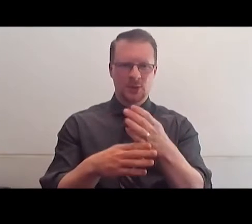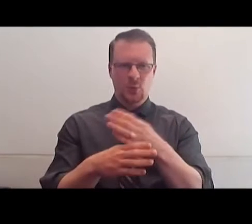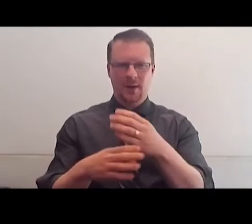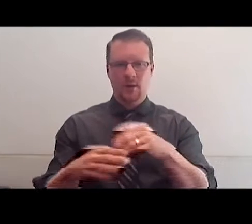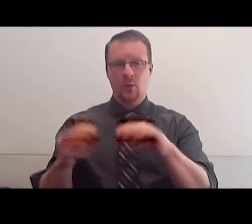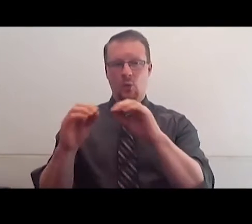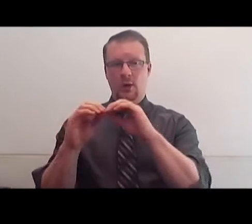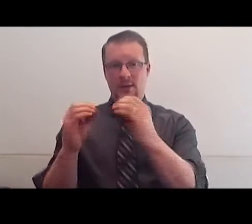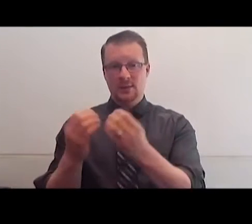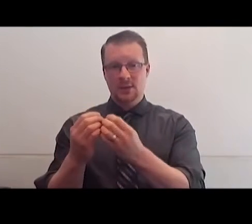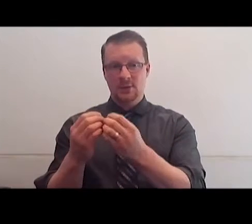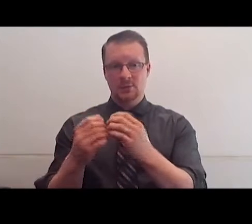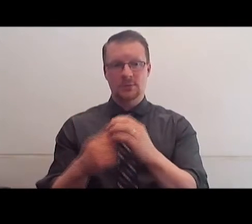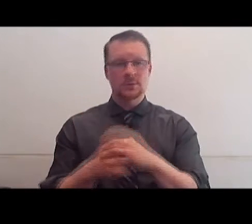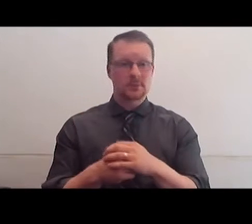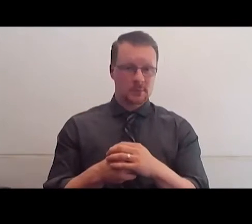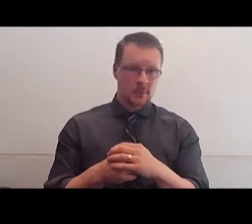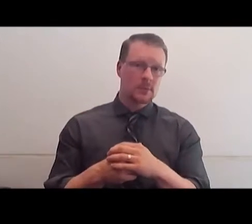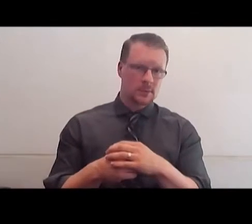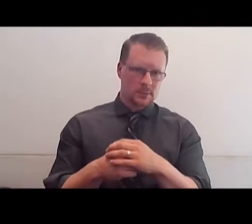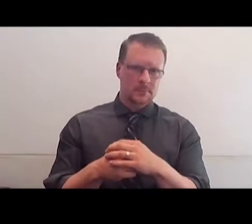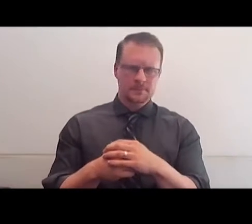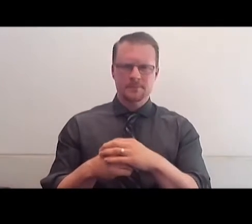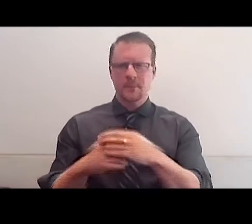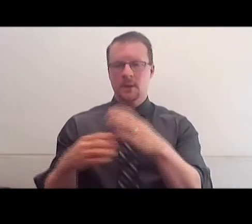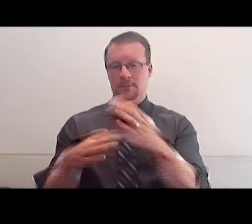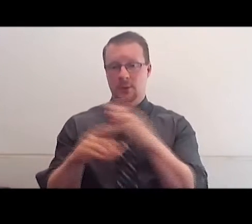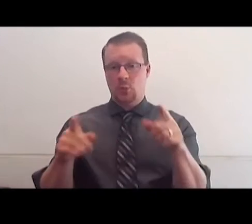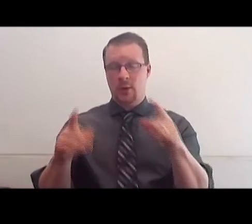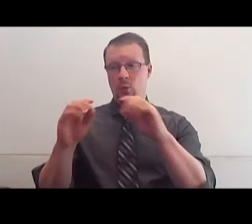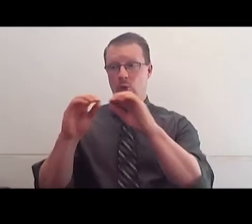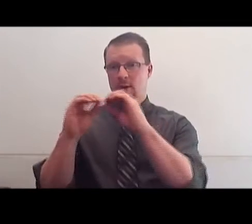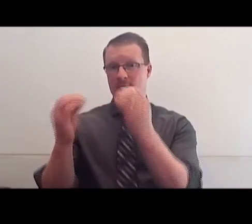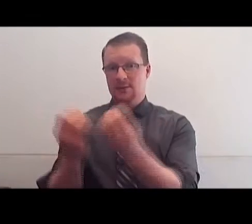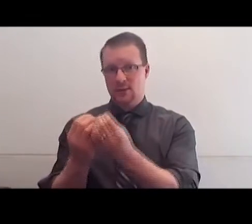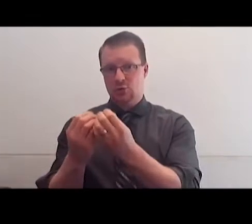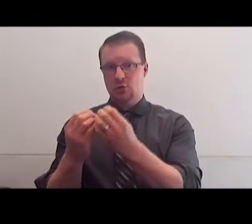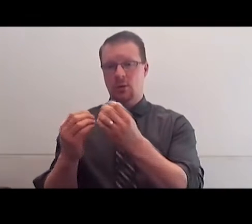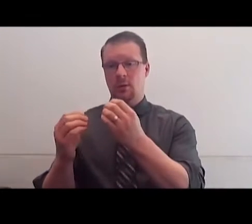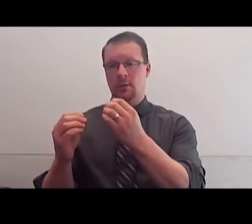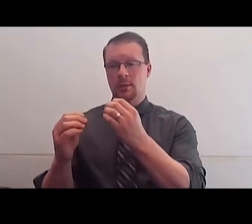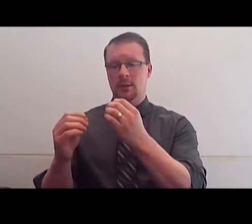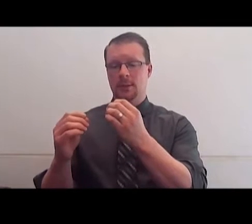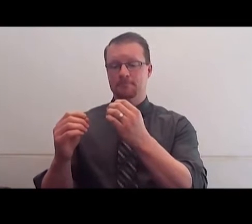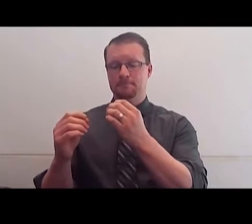There was a statistically significant correlation between the organizations,